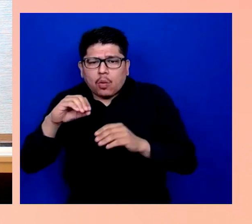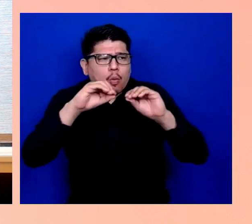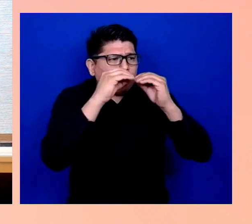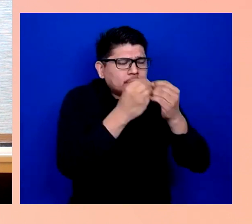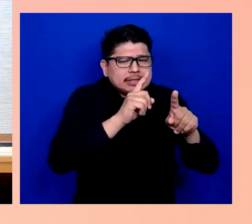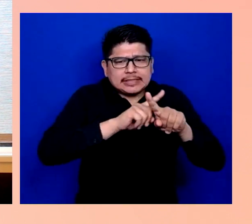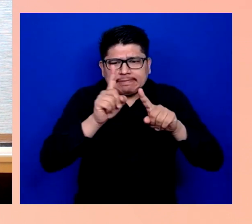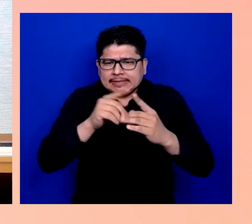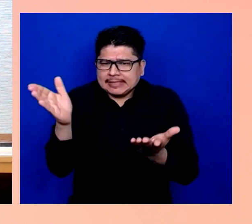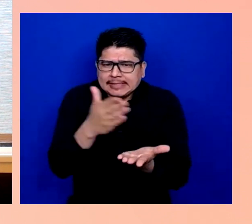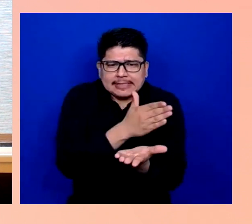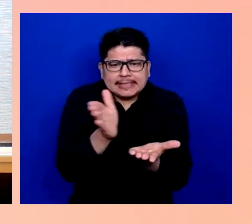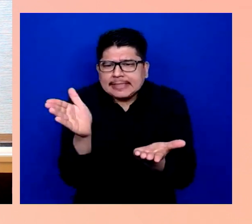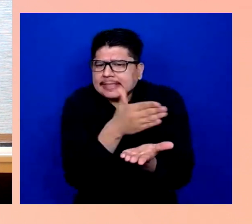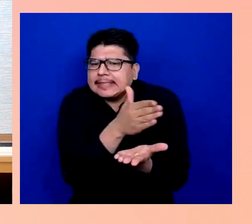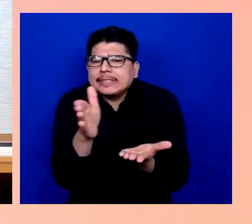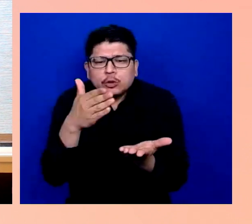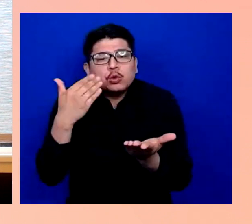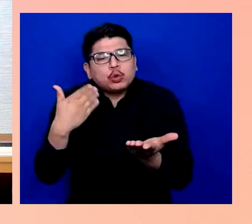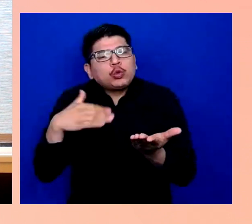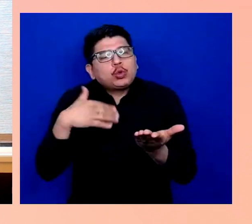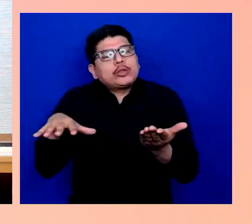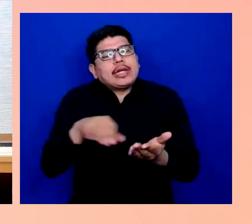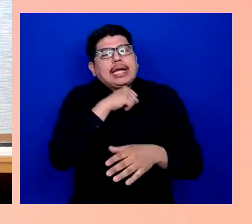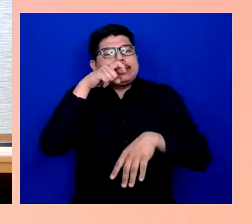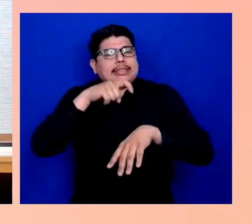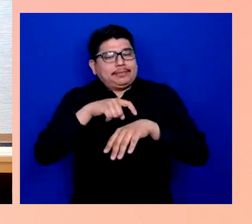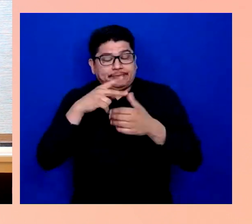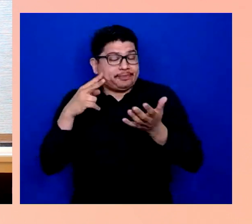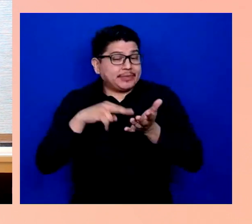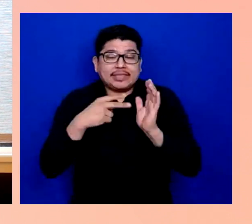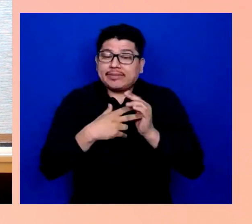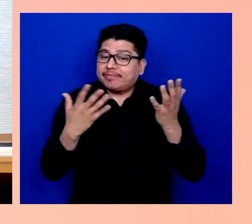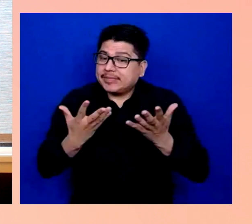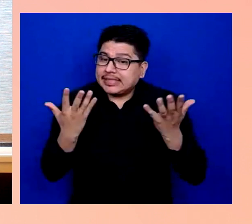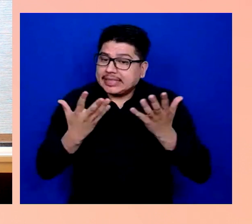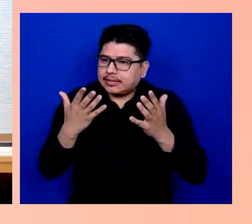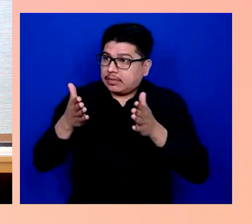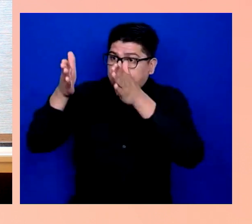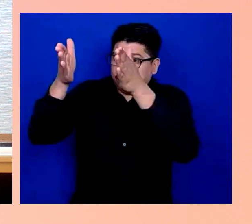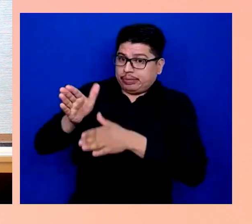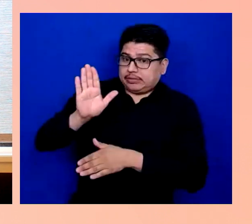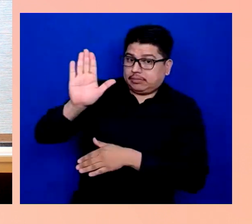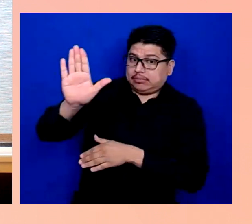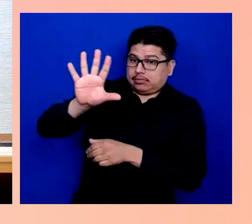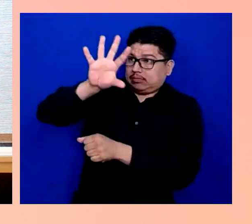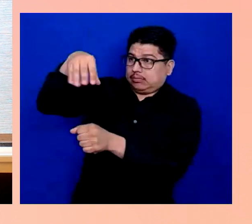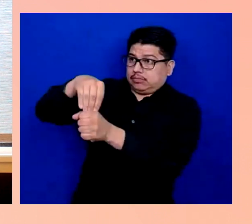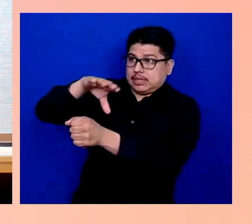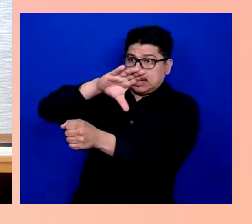One is it just takes somebody inside that company, someone in that organization who is passionate.